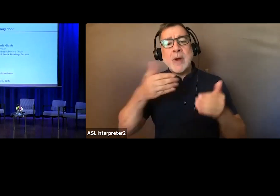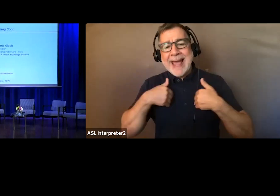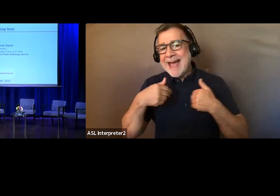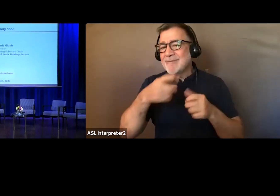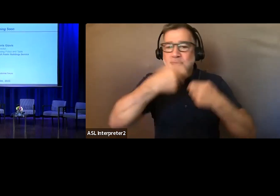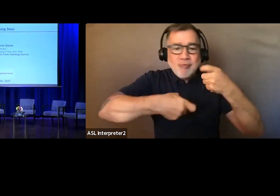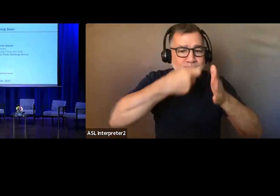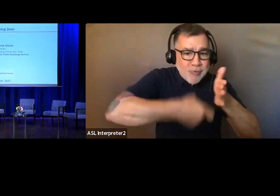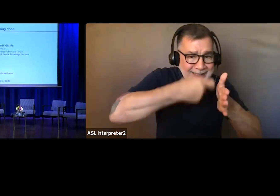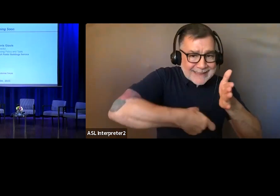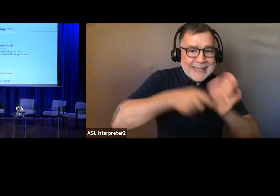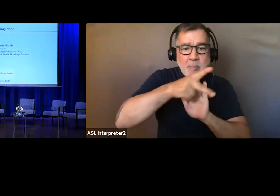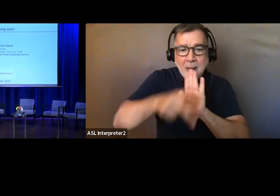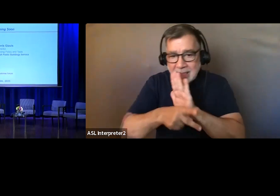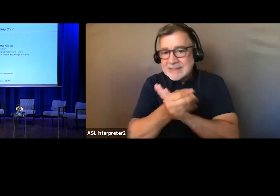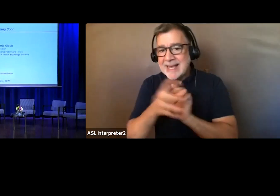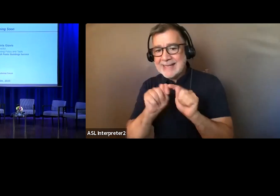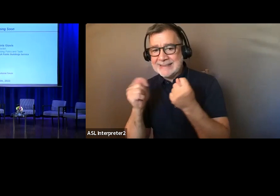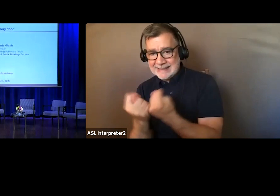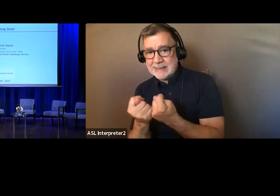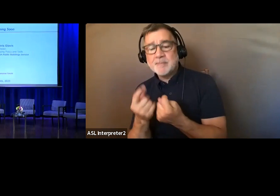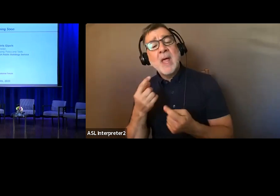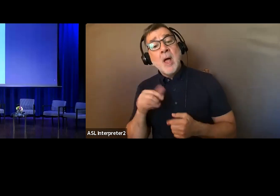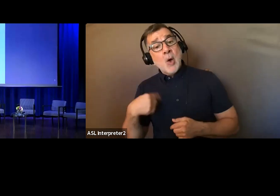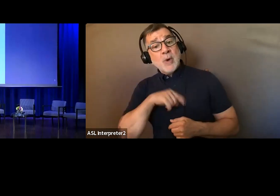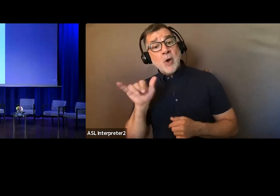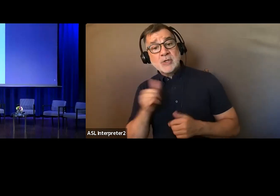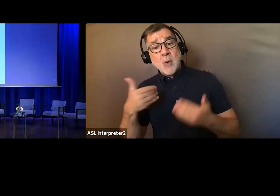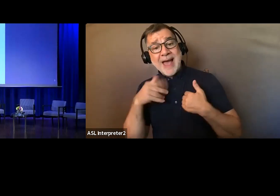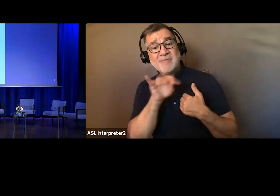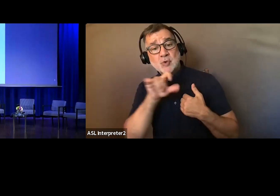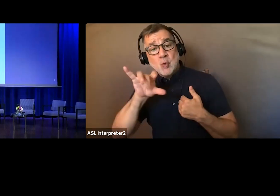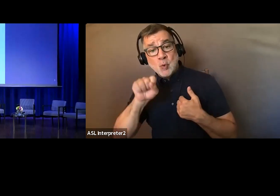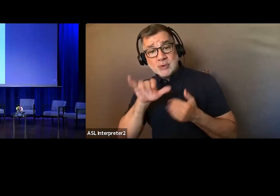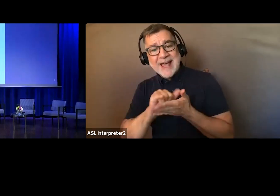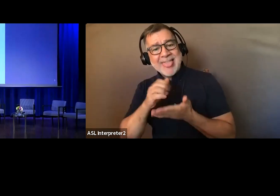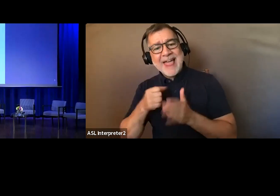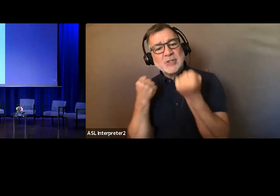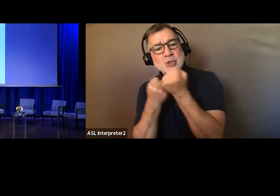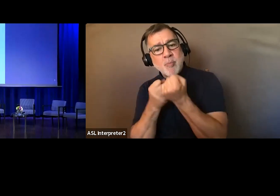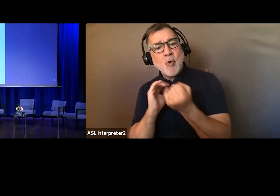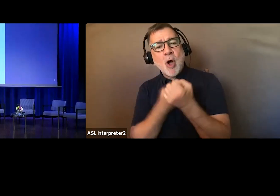And then we have the tools that we support that support our system, to do pricing,